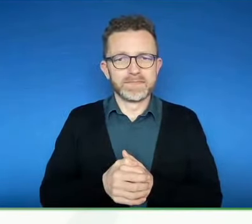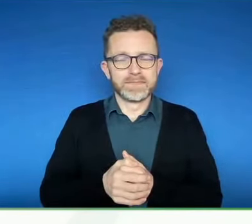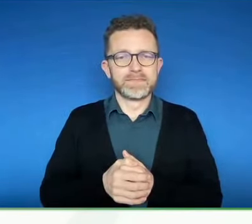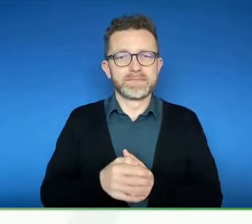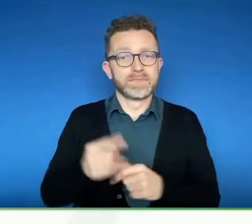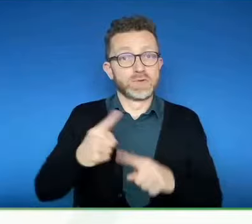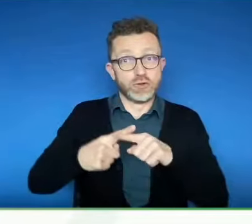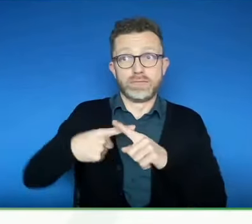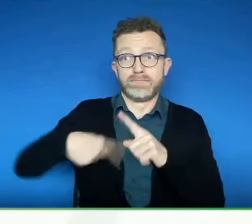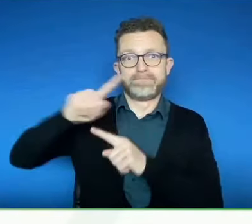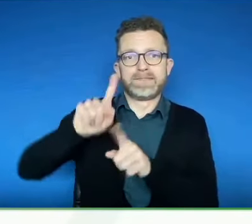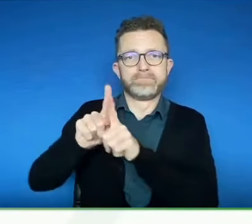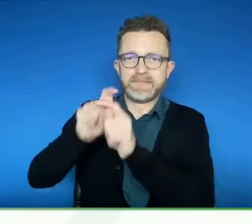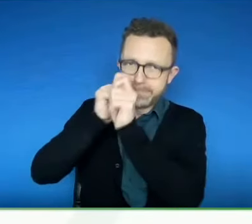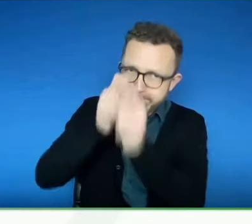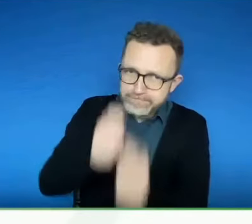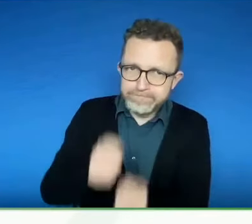So, what kind of challenges do we face?